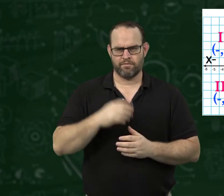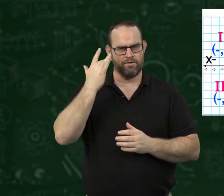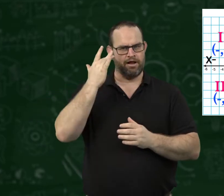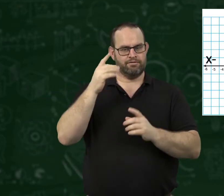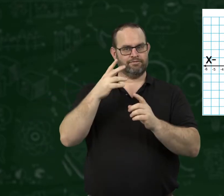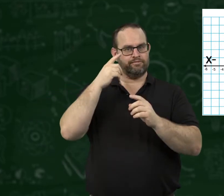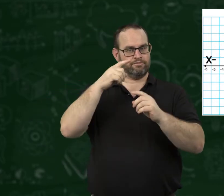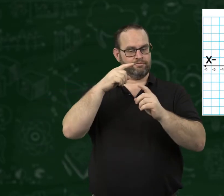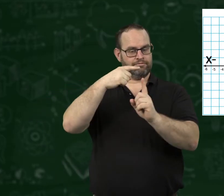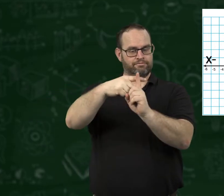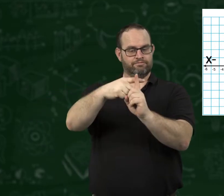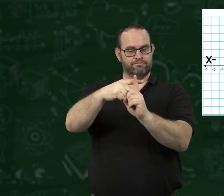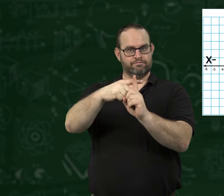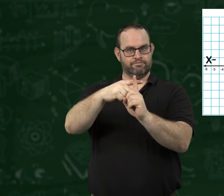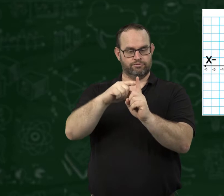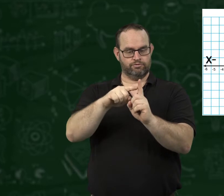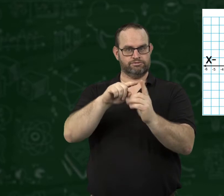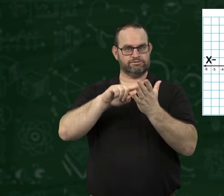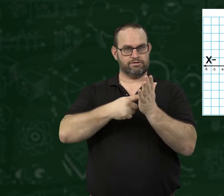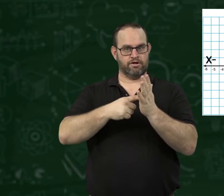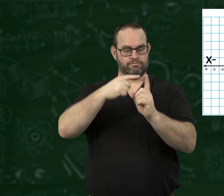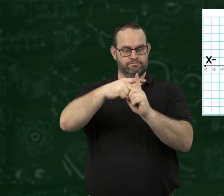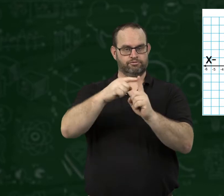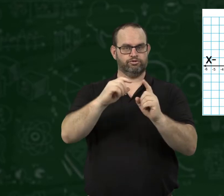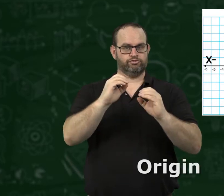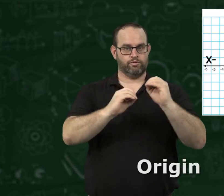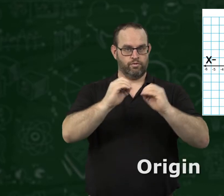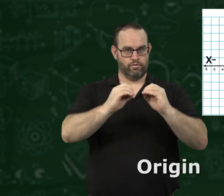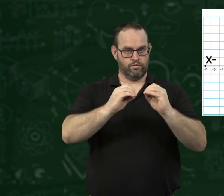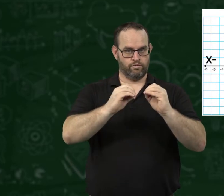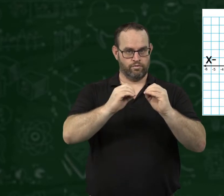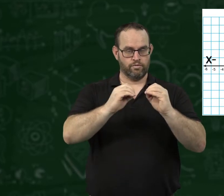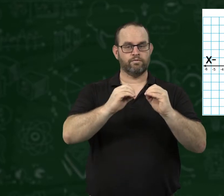The point where the two axes intersect is called the origin.